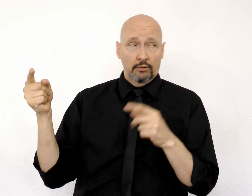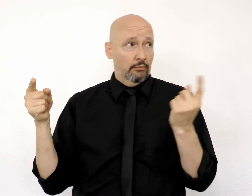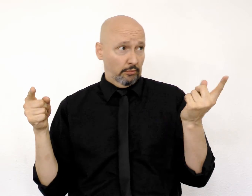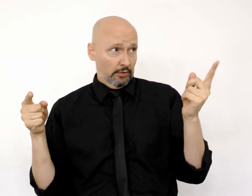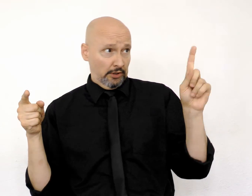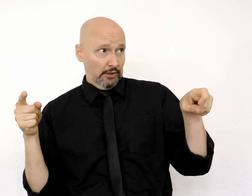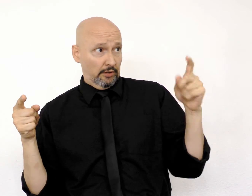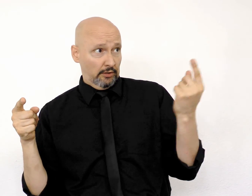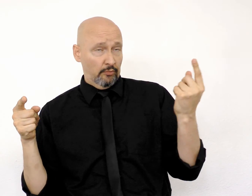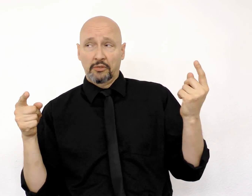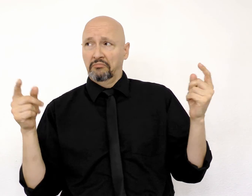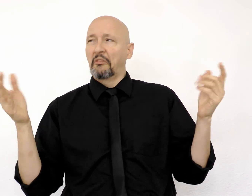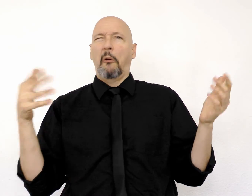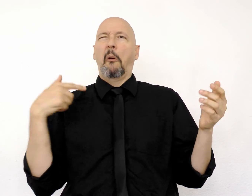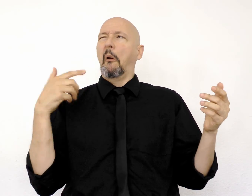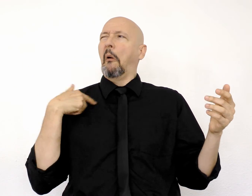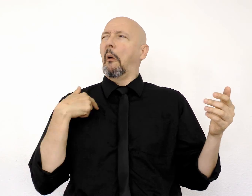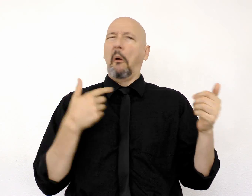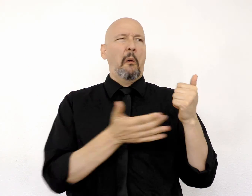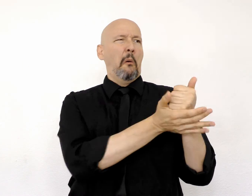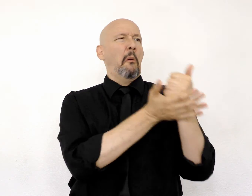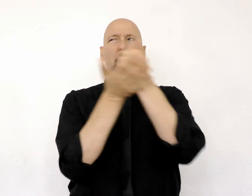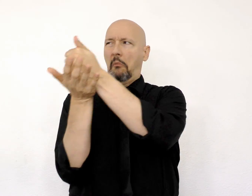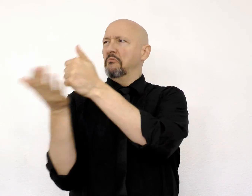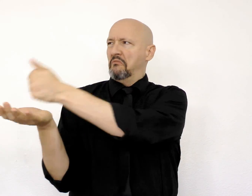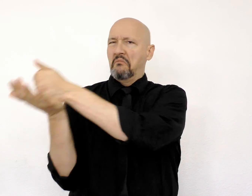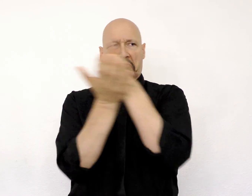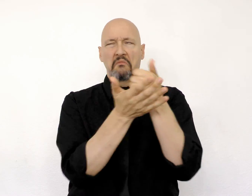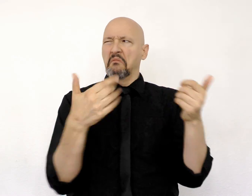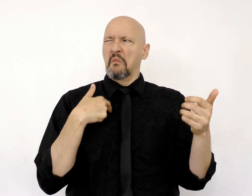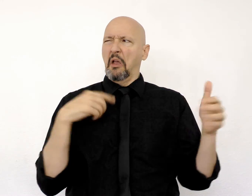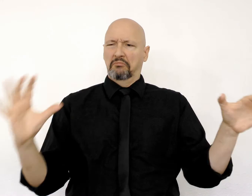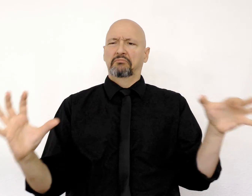The connector who can help people fill each other's needs.